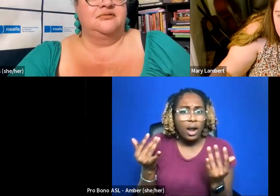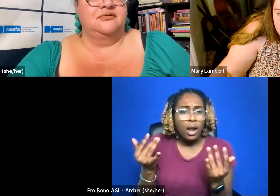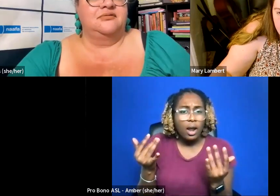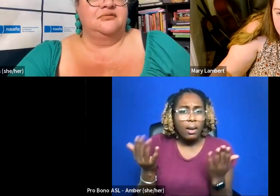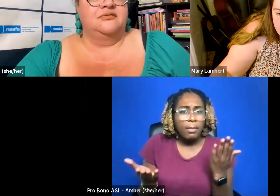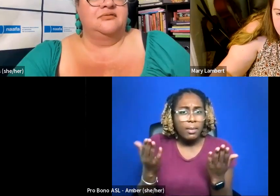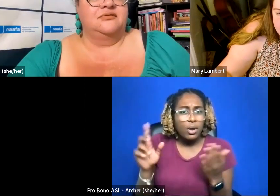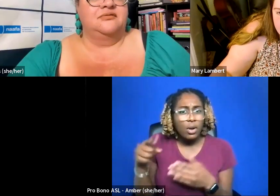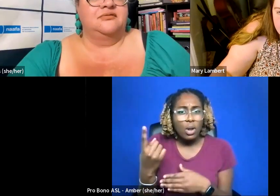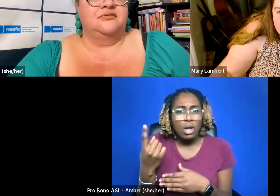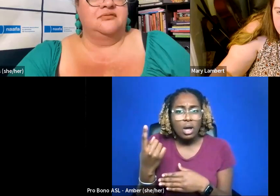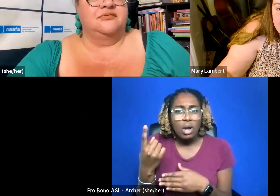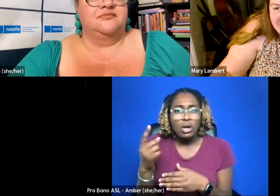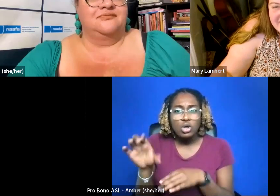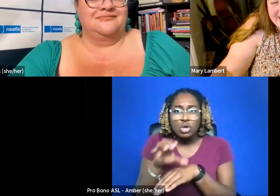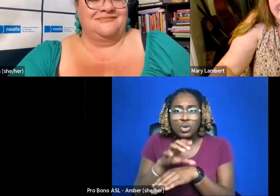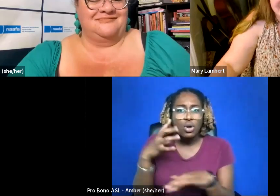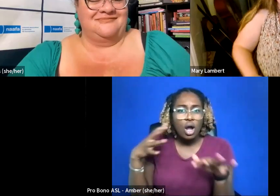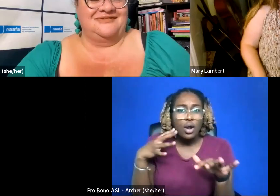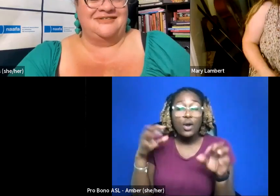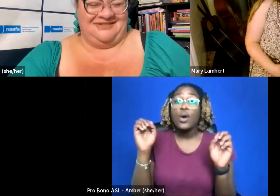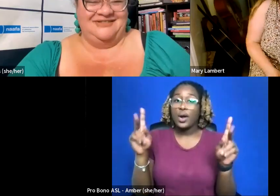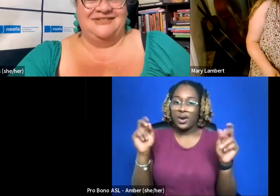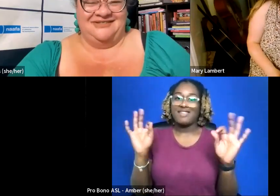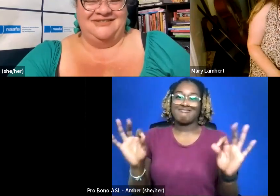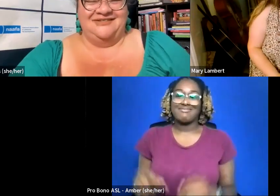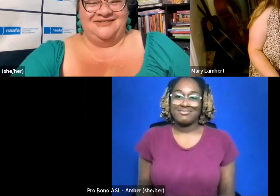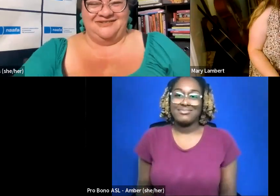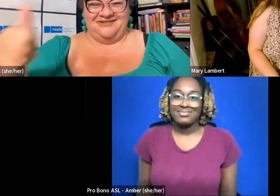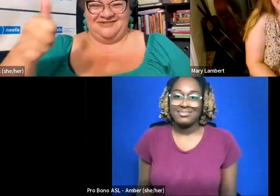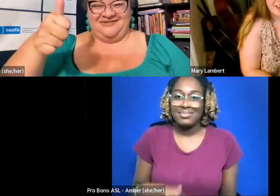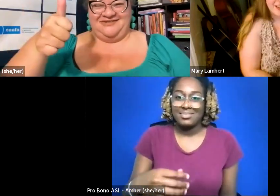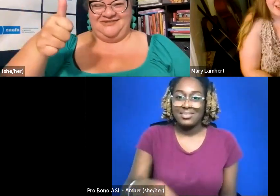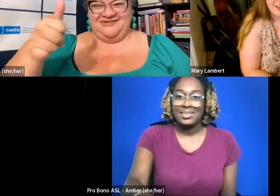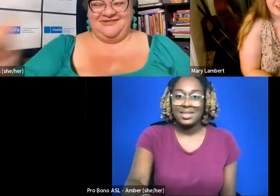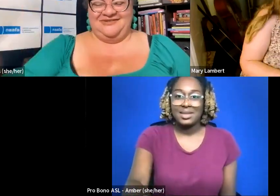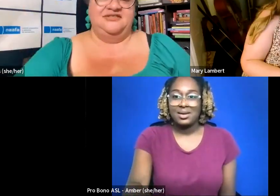Oh, computer audio. There you go. Okay. The also my desktop. Okay, Can you hear that?